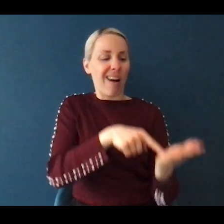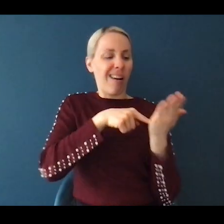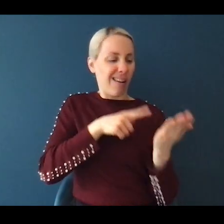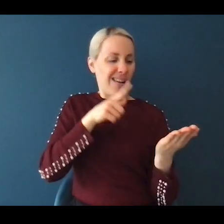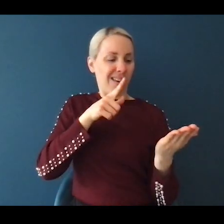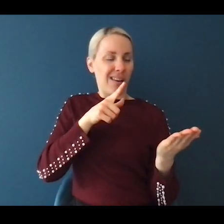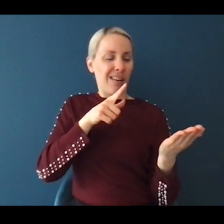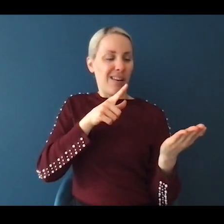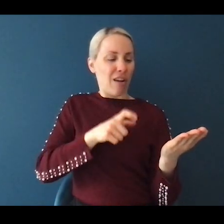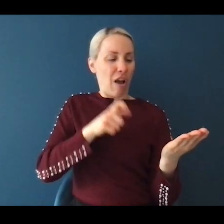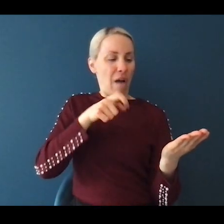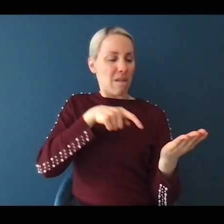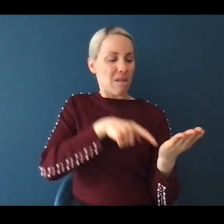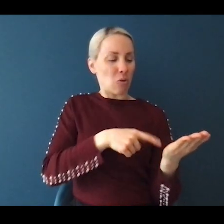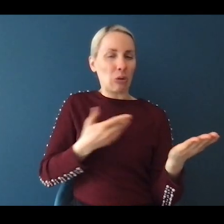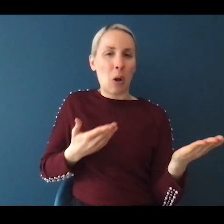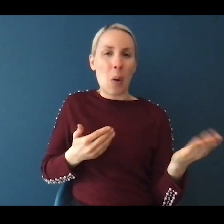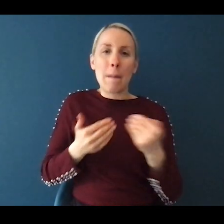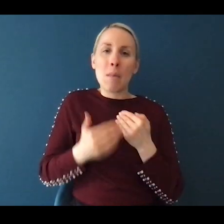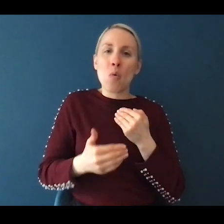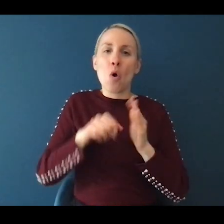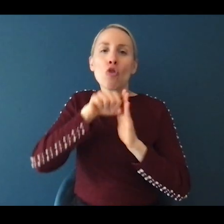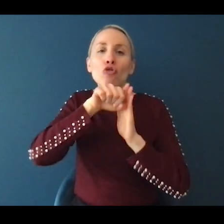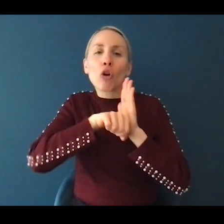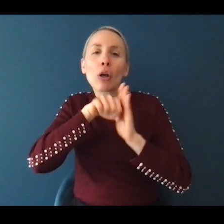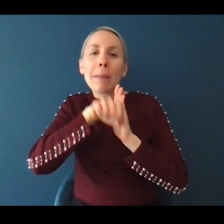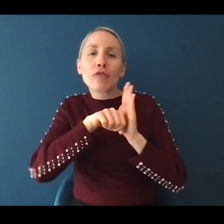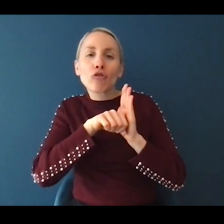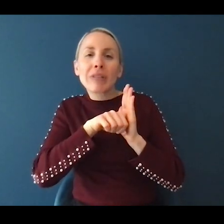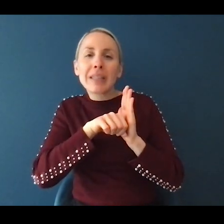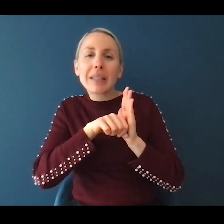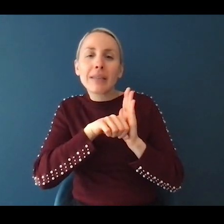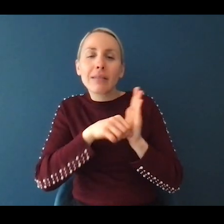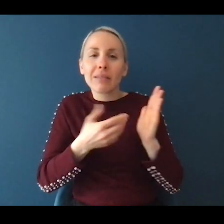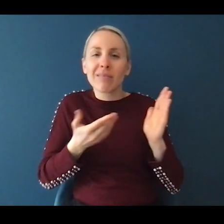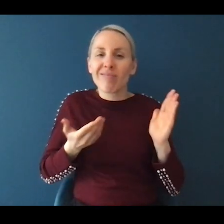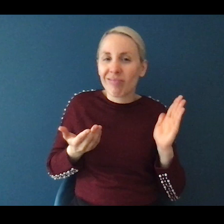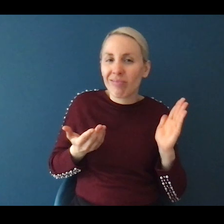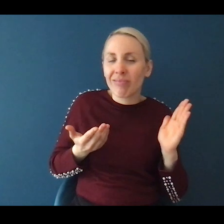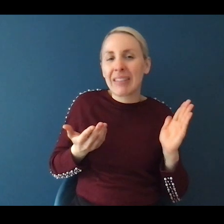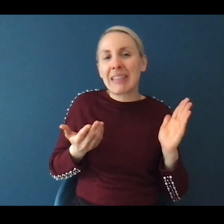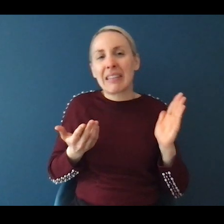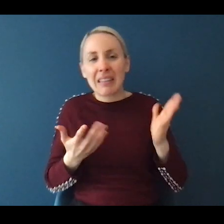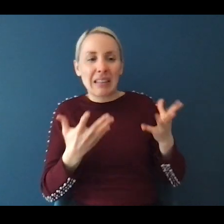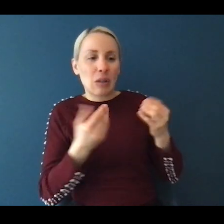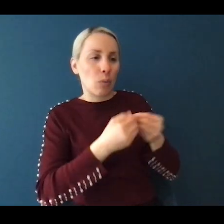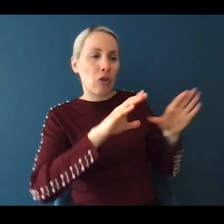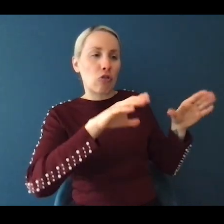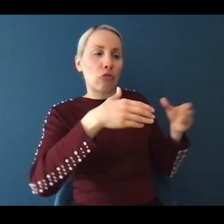approach of how I was I was working with the sitters and with the group and I wanted to